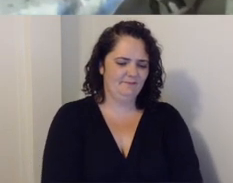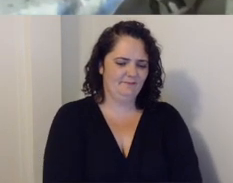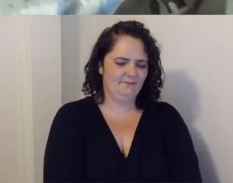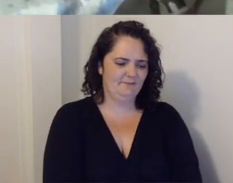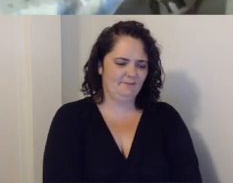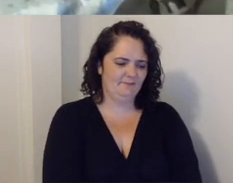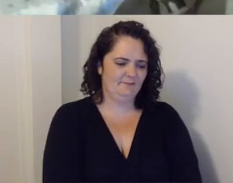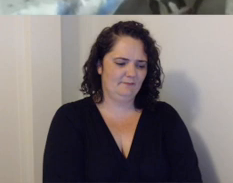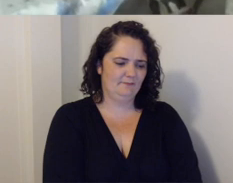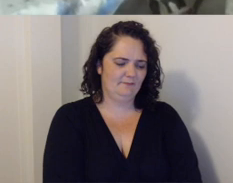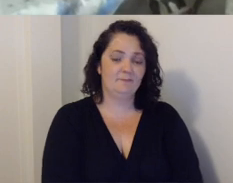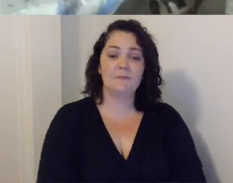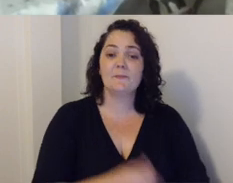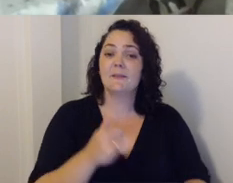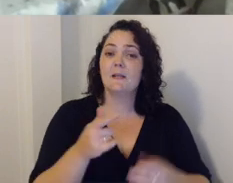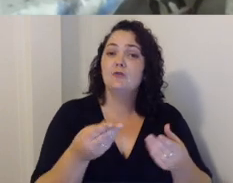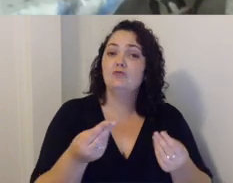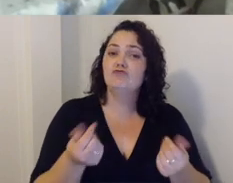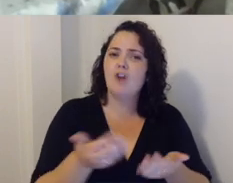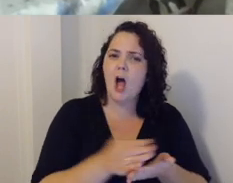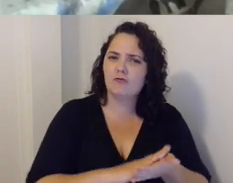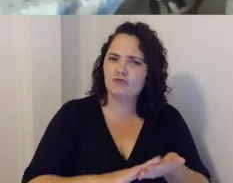and again if you feel like your dry ground is getting a bit weak just you can always